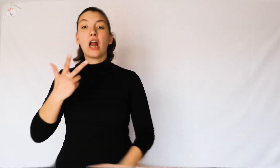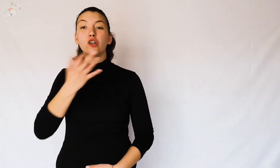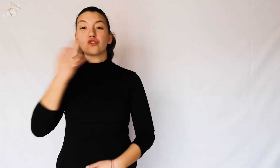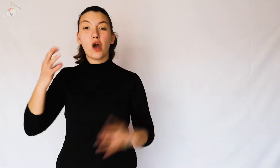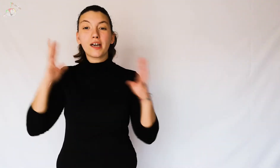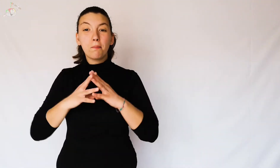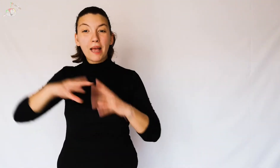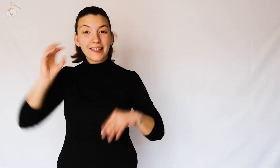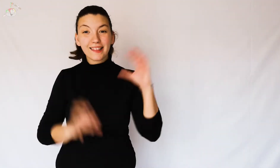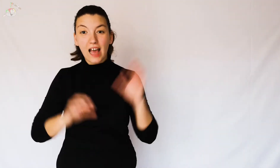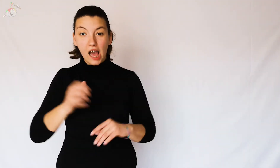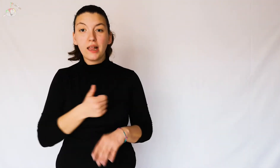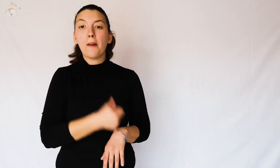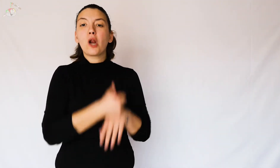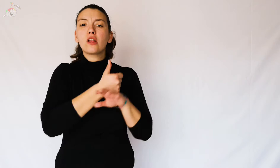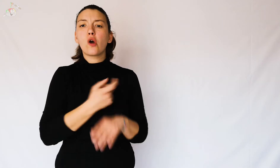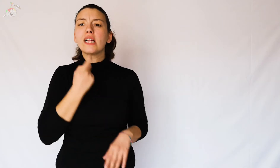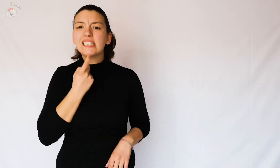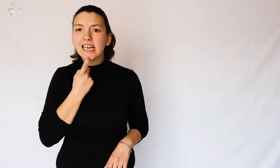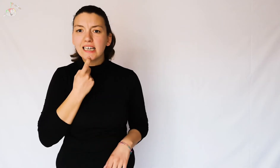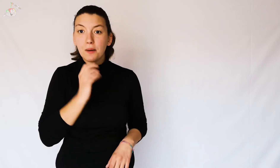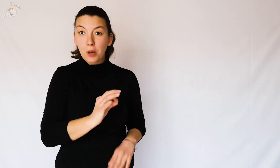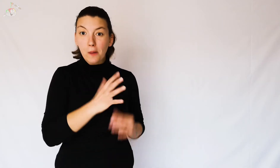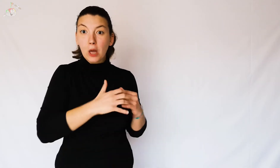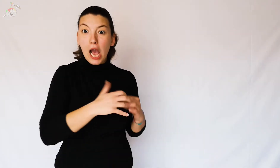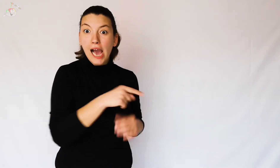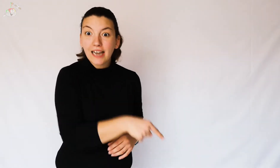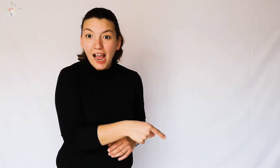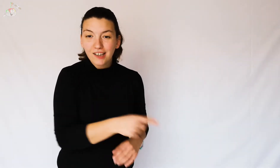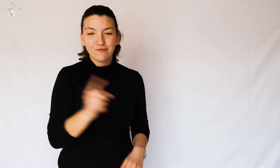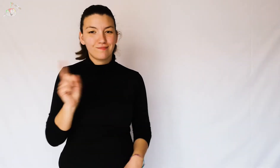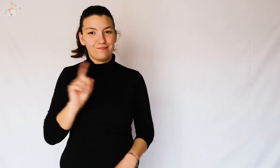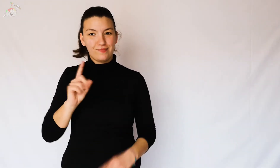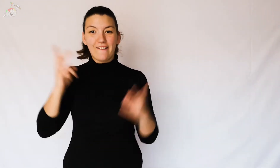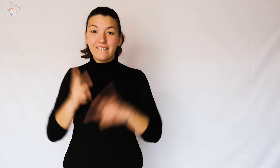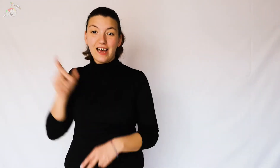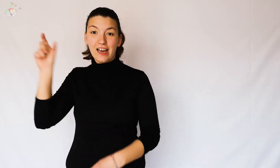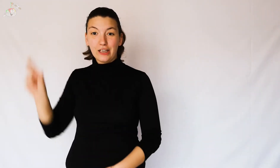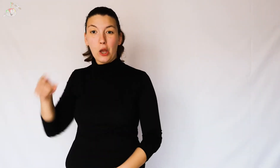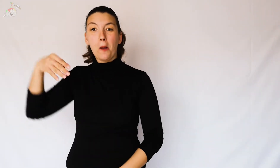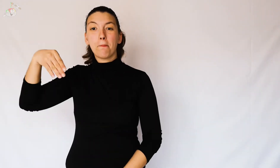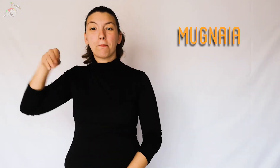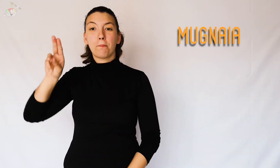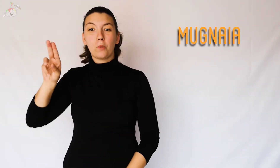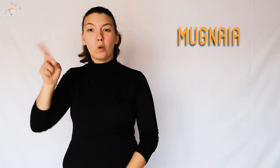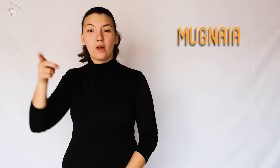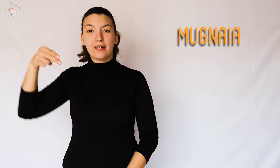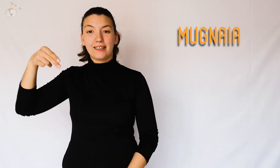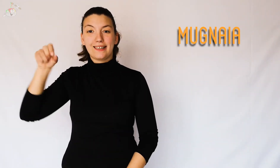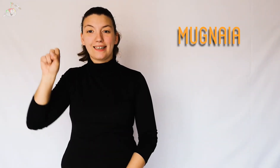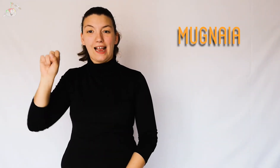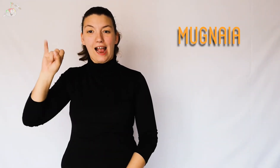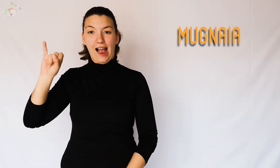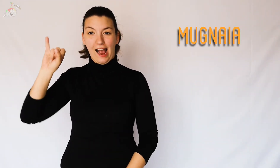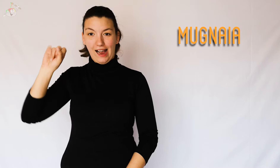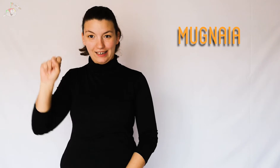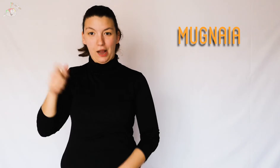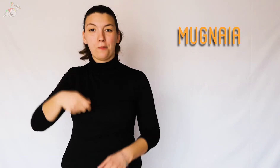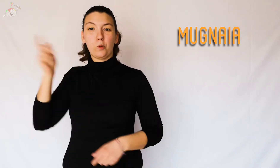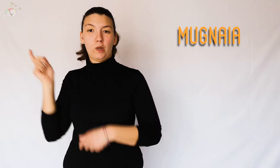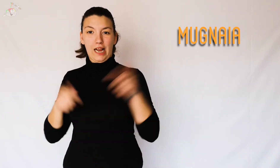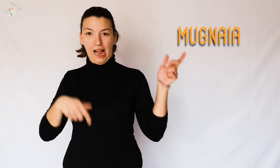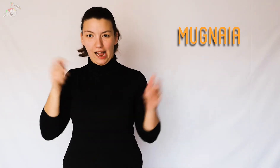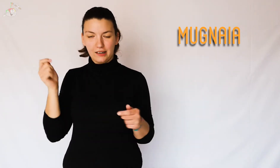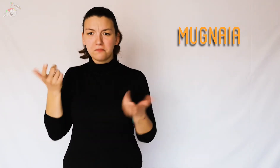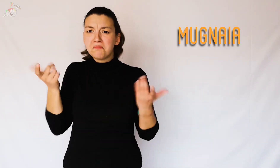In the three days of the battle, the oranges are not the protagonists, but the miller is.